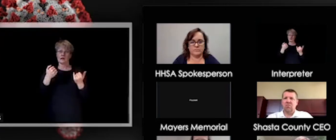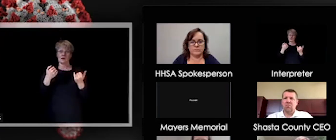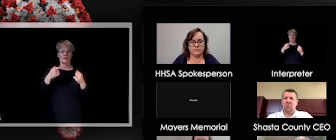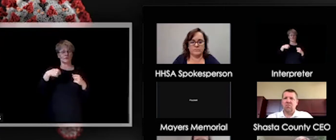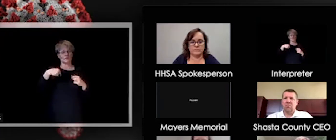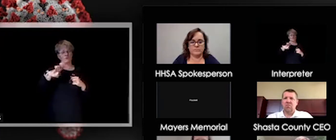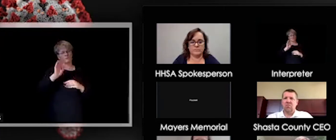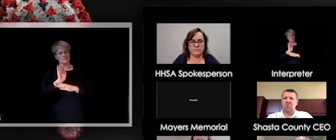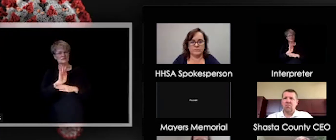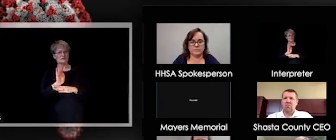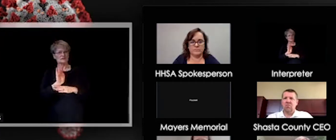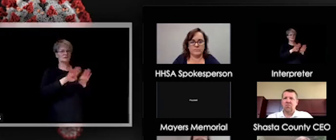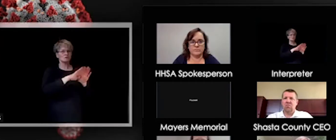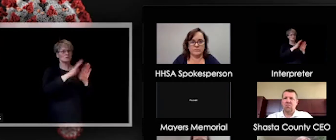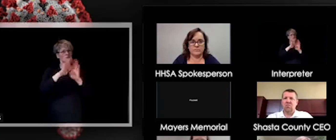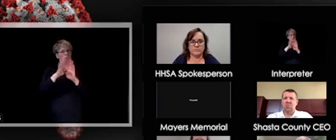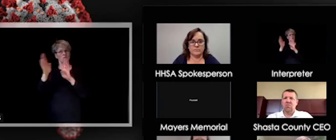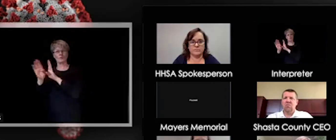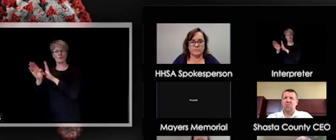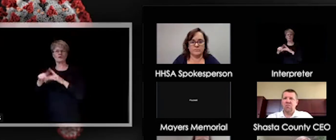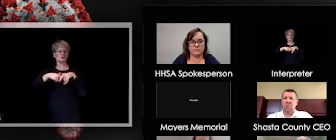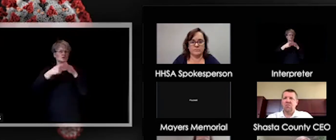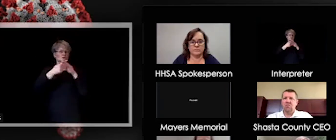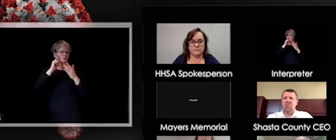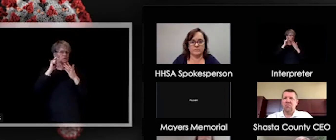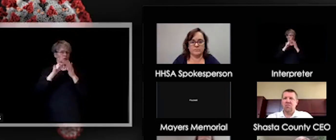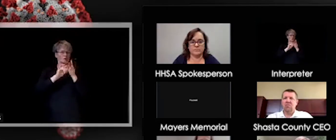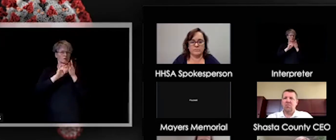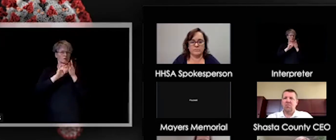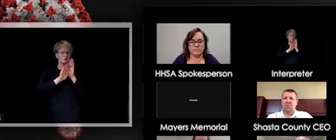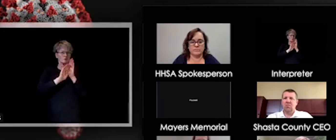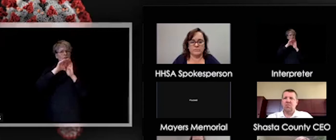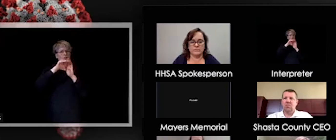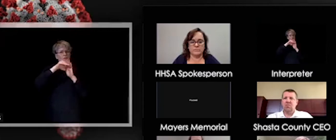around the North State, to the other counties in the Sacramento Valley up to the Oregon